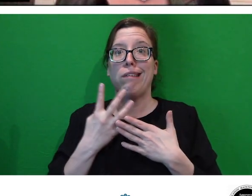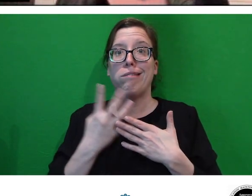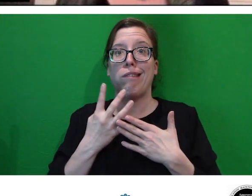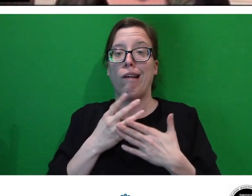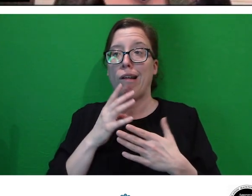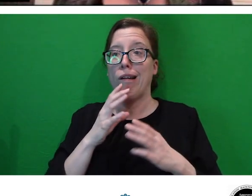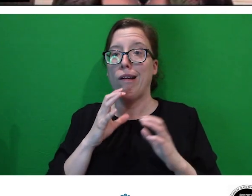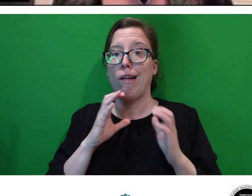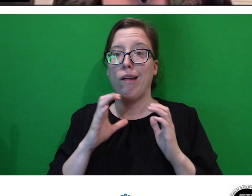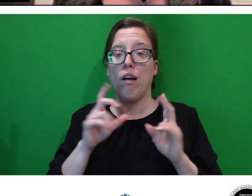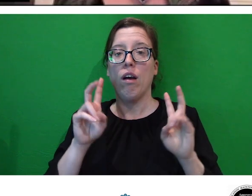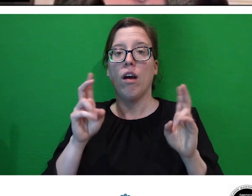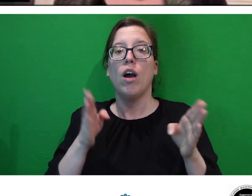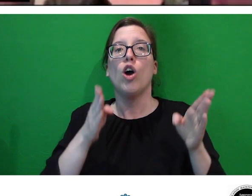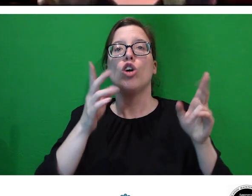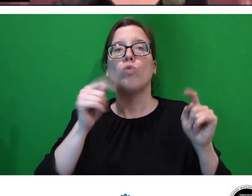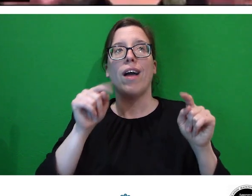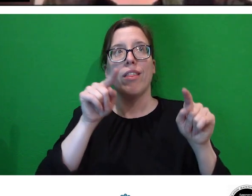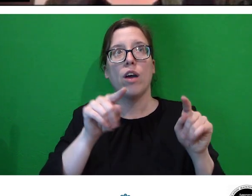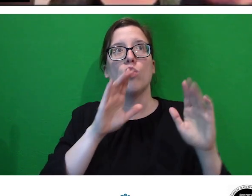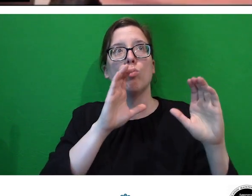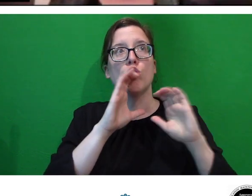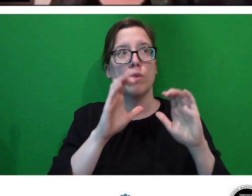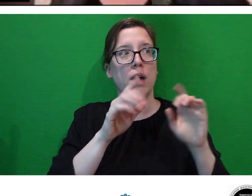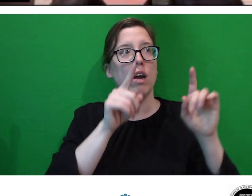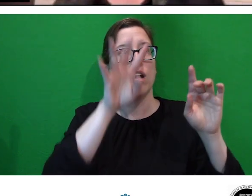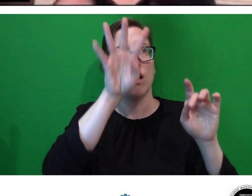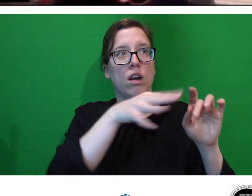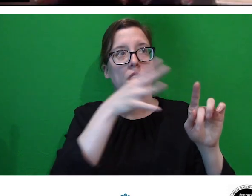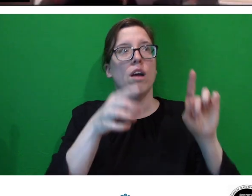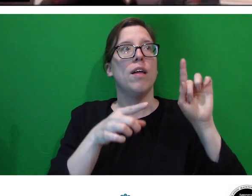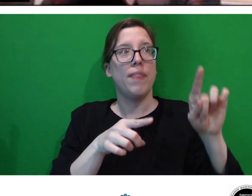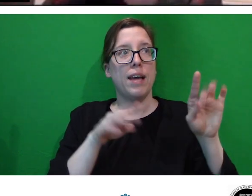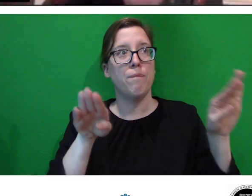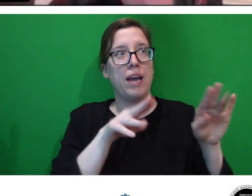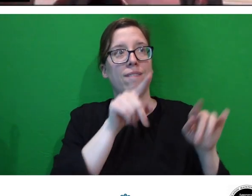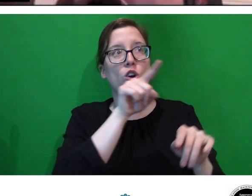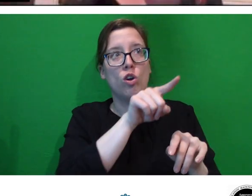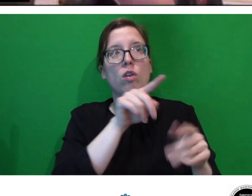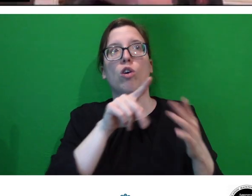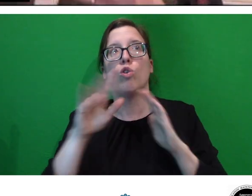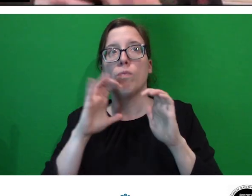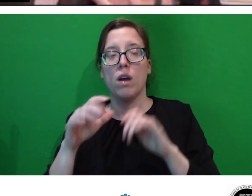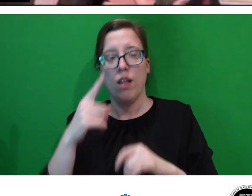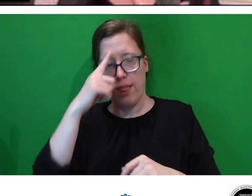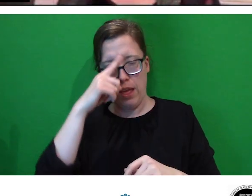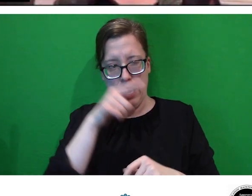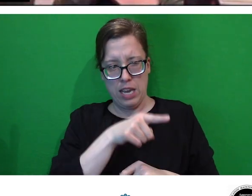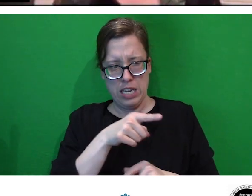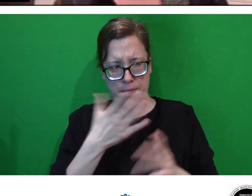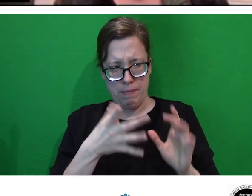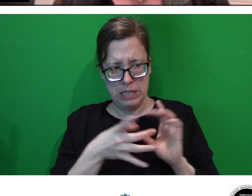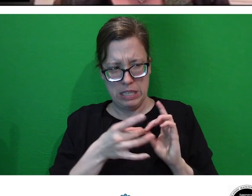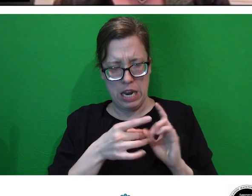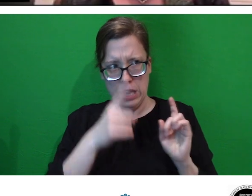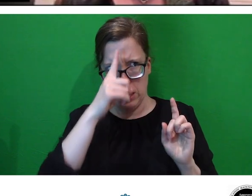And I'm not sitting by John". It's communication. Put up a filter of communication and organize